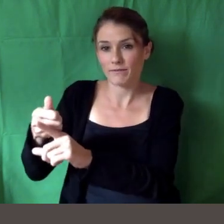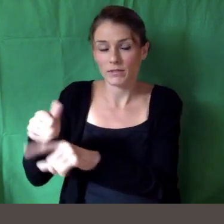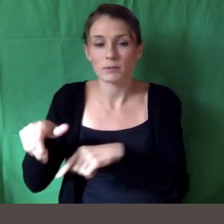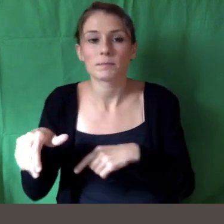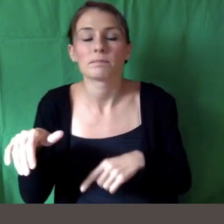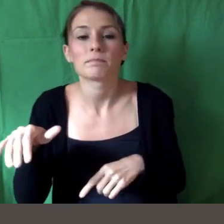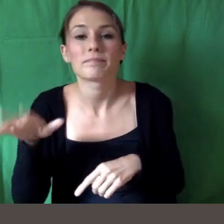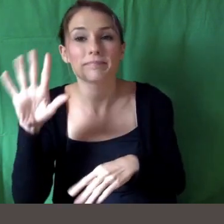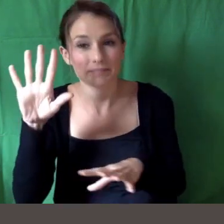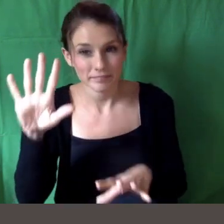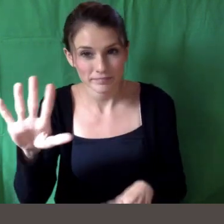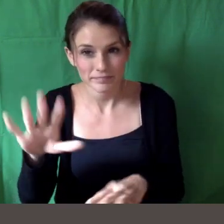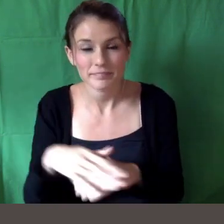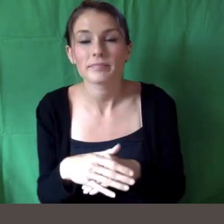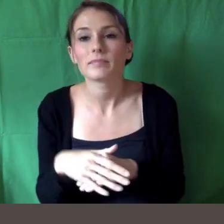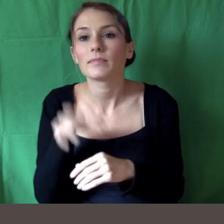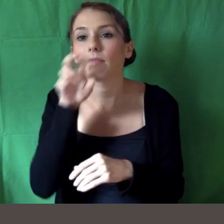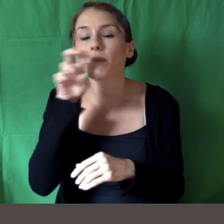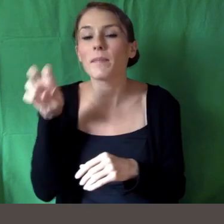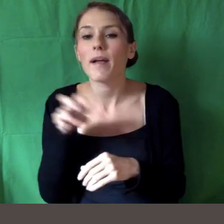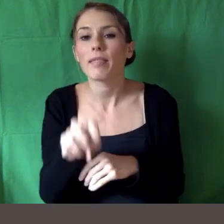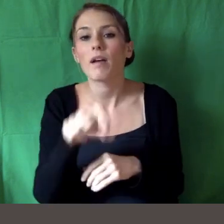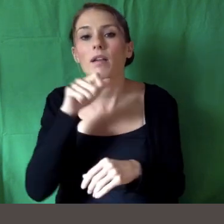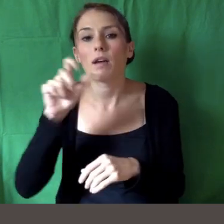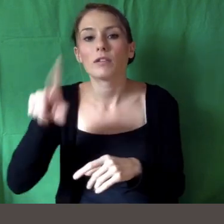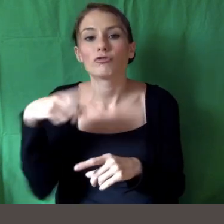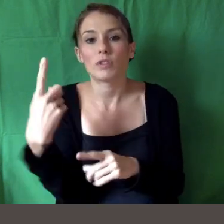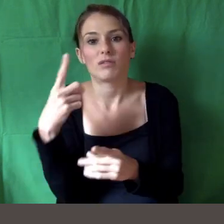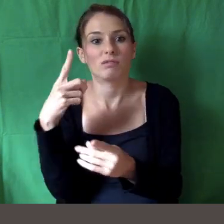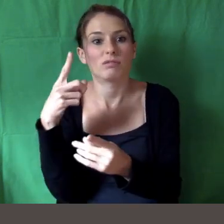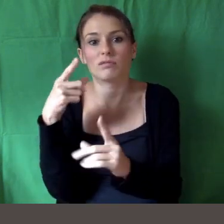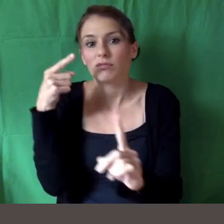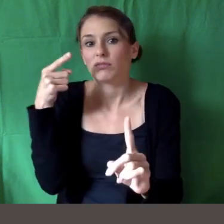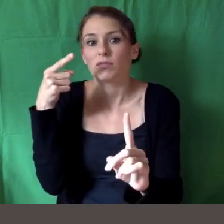But here's the thing, Python is not just about code, right?